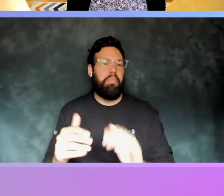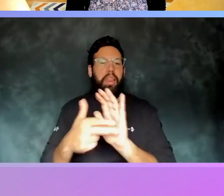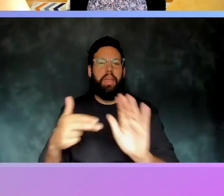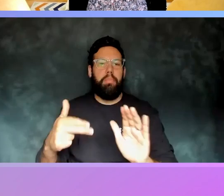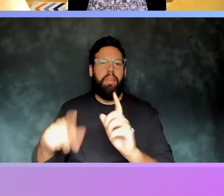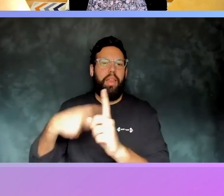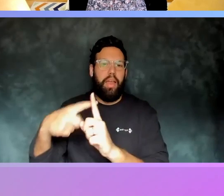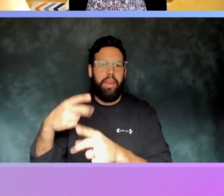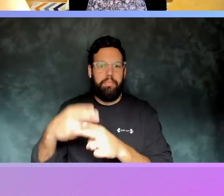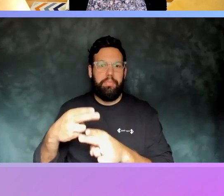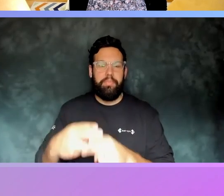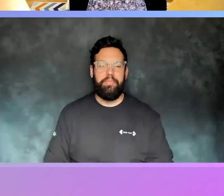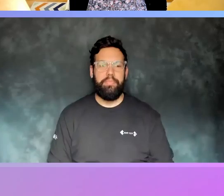52.8% point, in 2020 it's